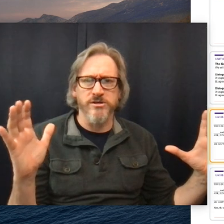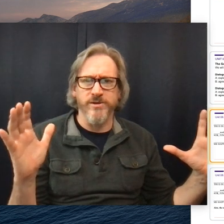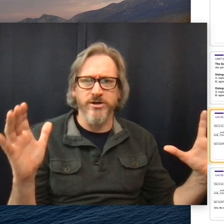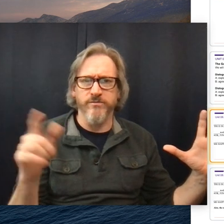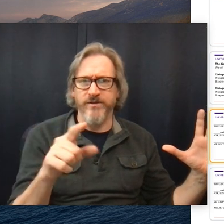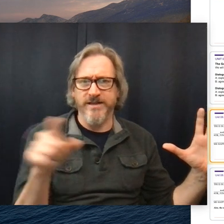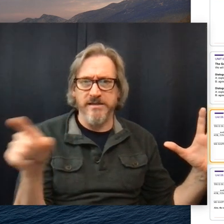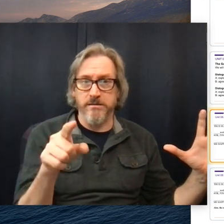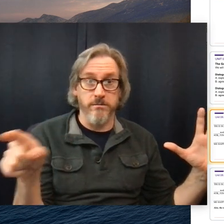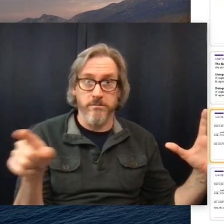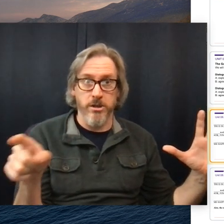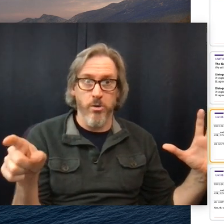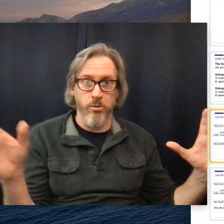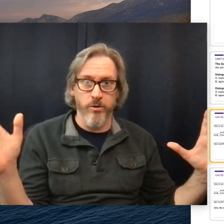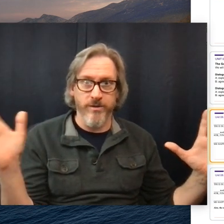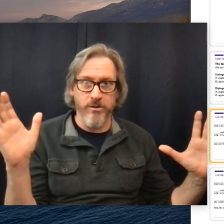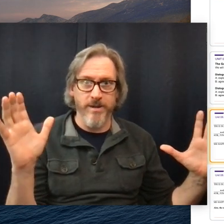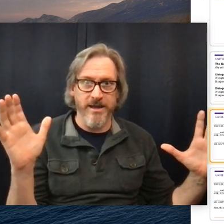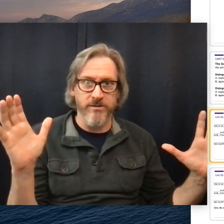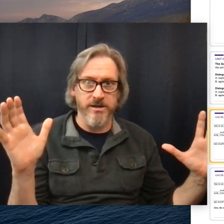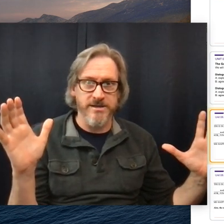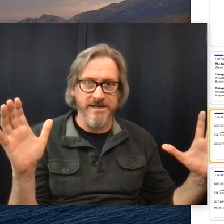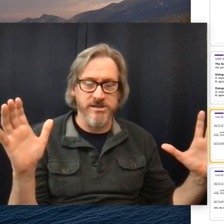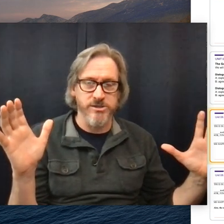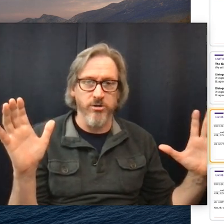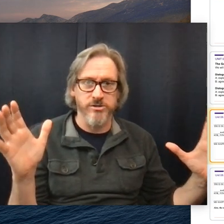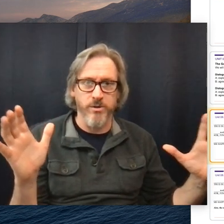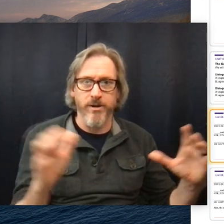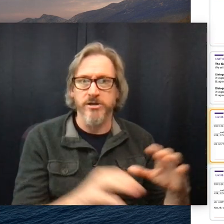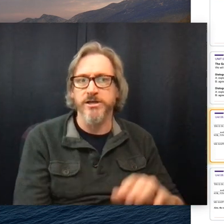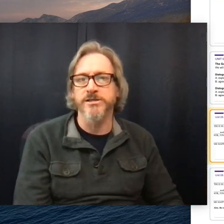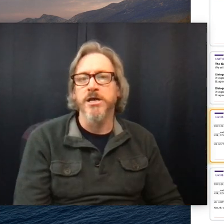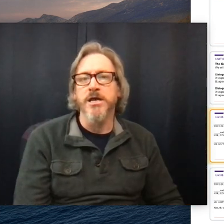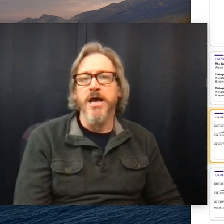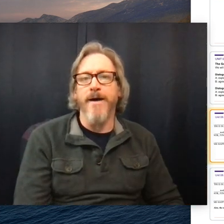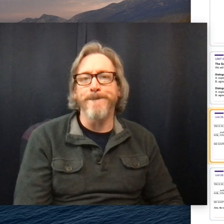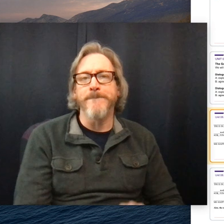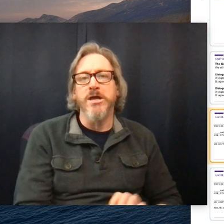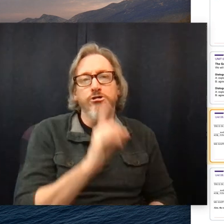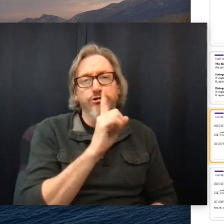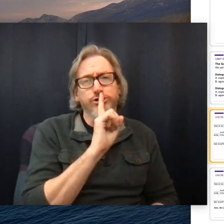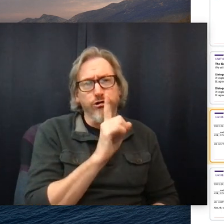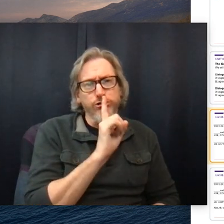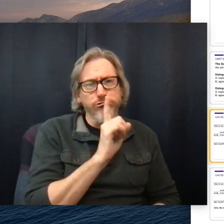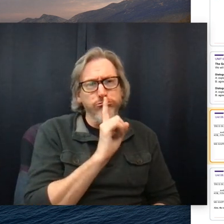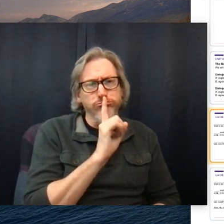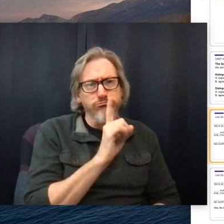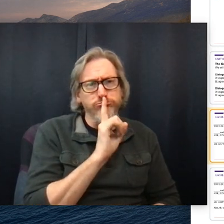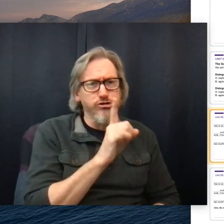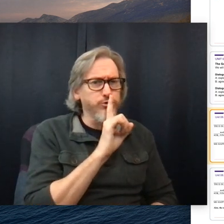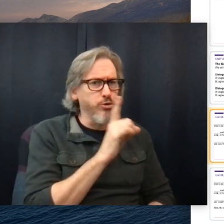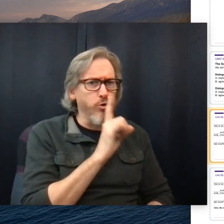so I couldn't fit that lower one without making the text smaller so I apologize um sure true or